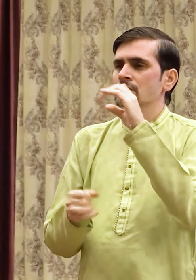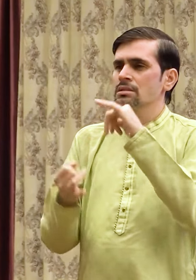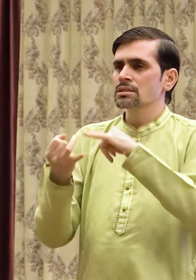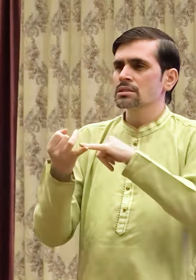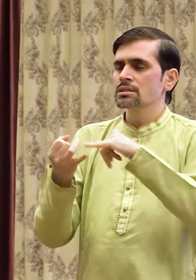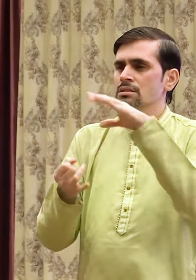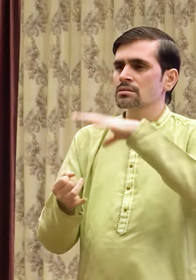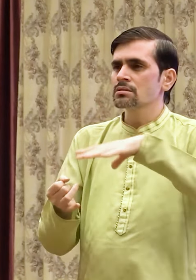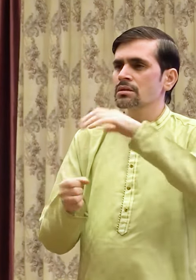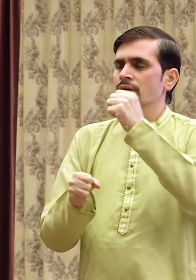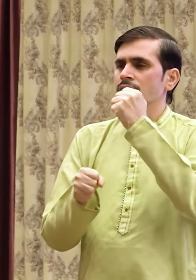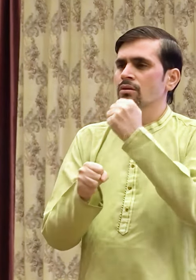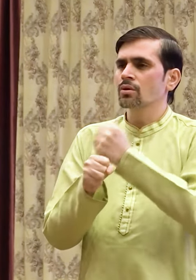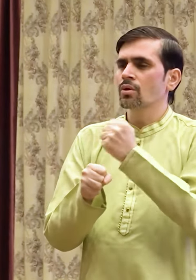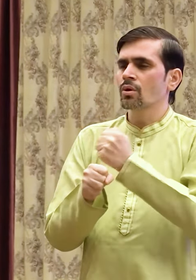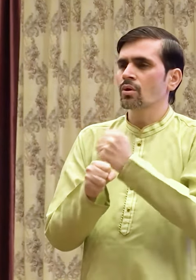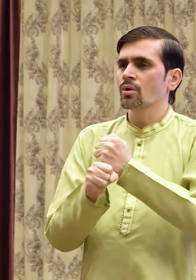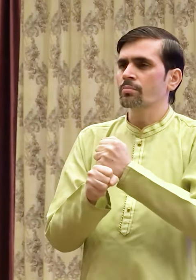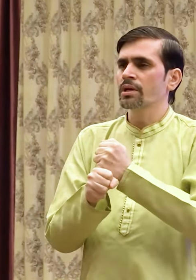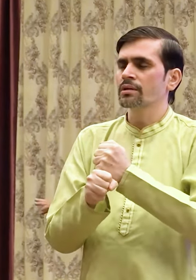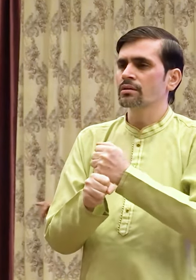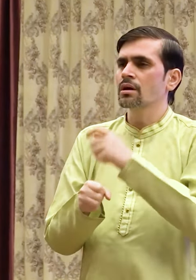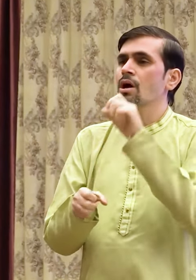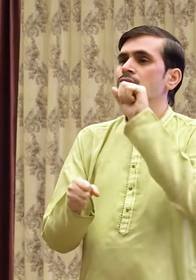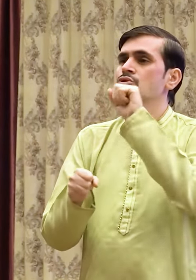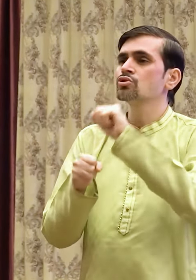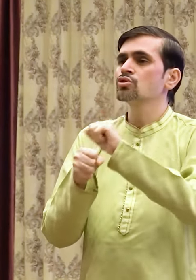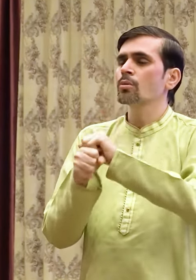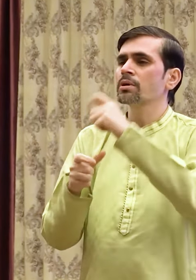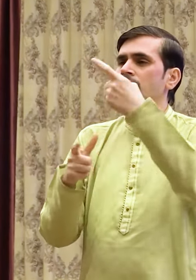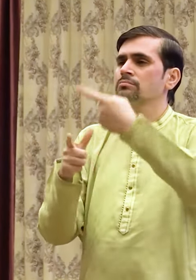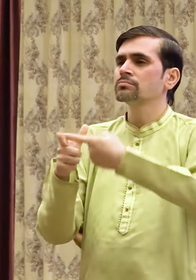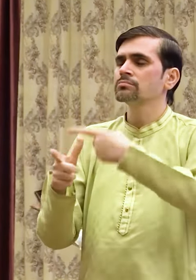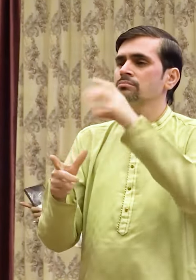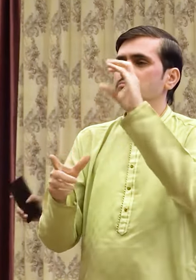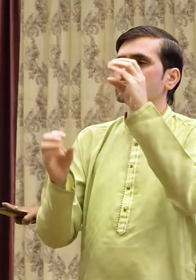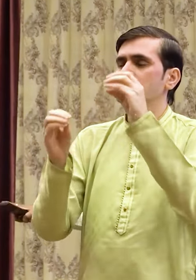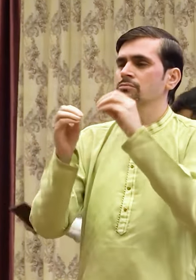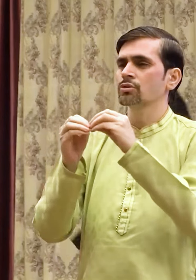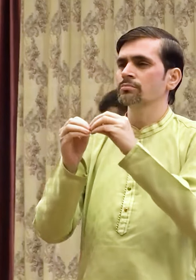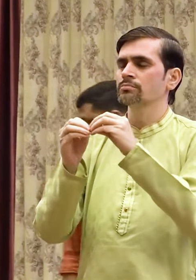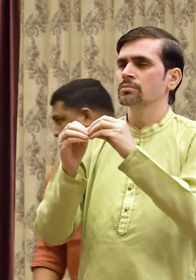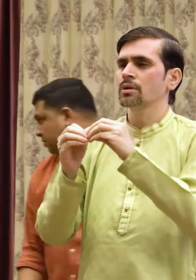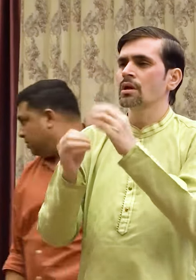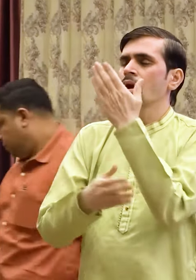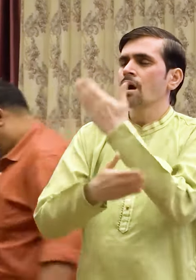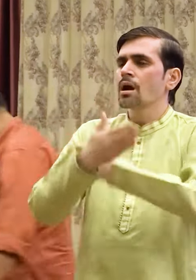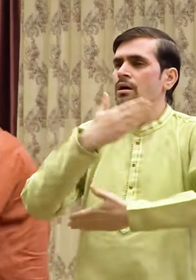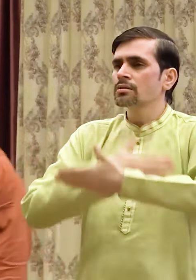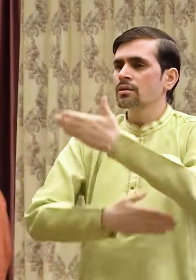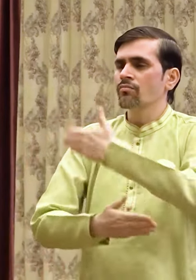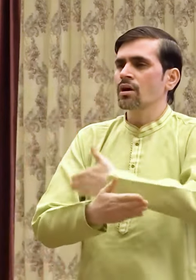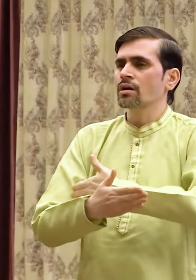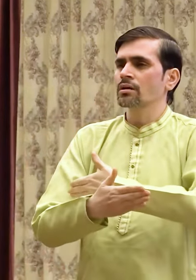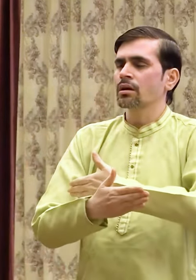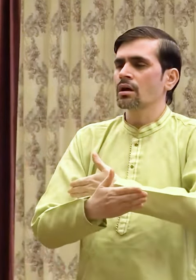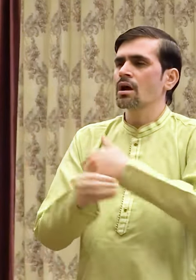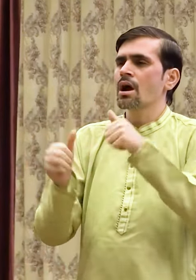we have begun the process of providing employment. In this process we have provided reservation for the handicap.